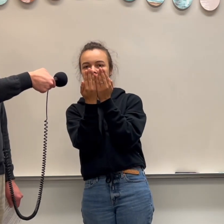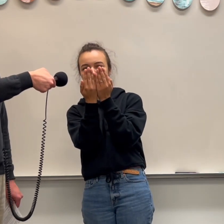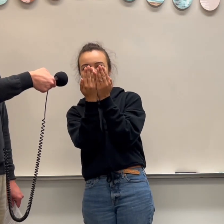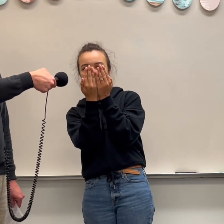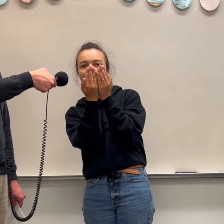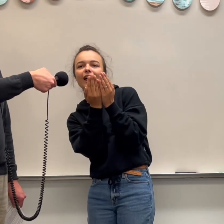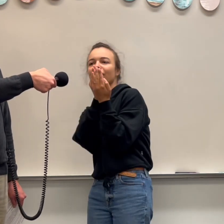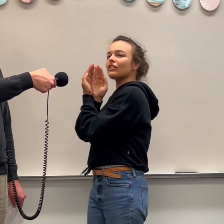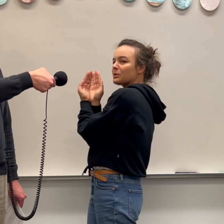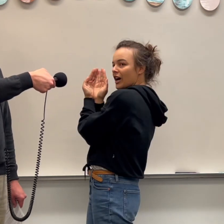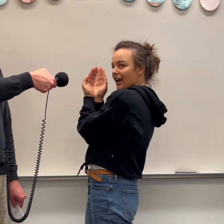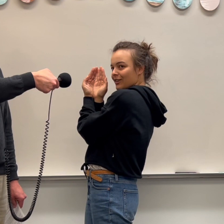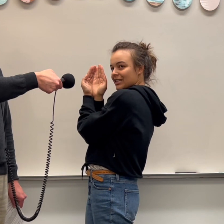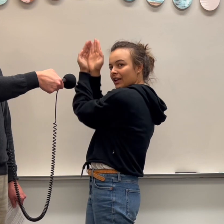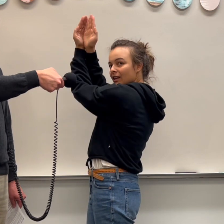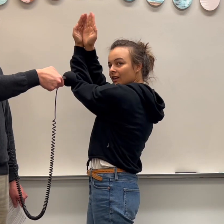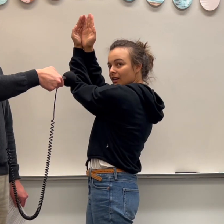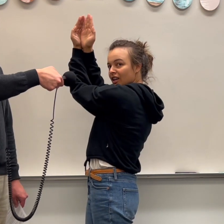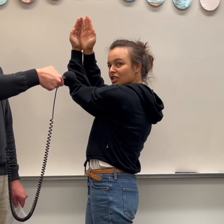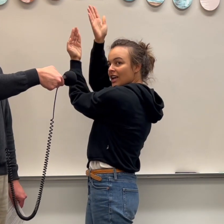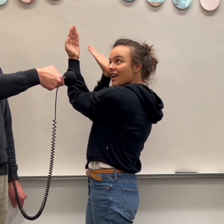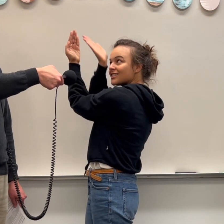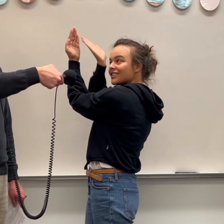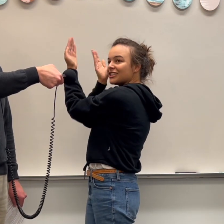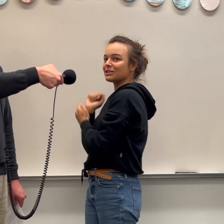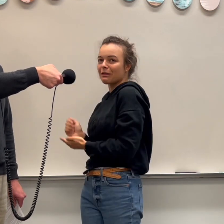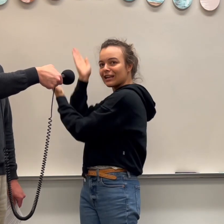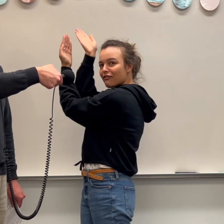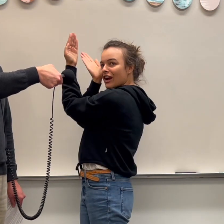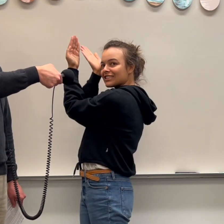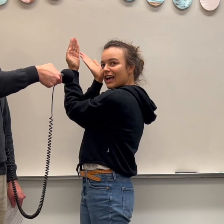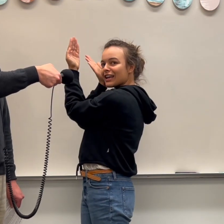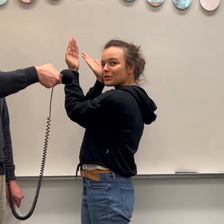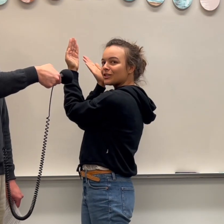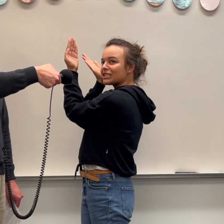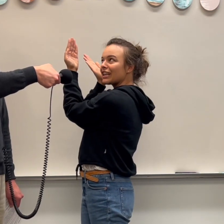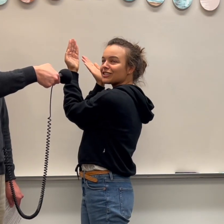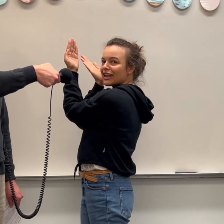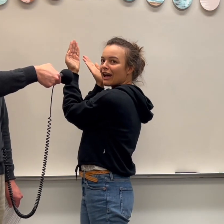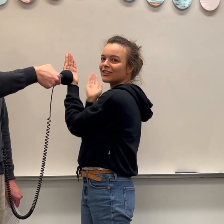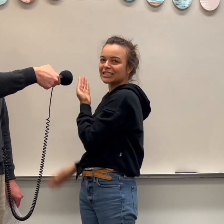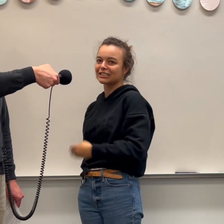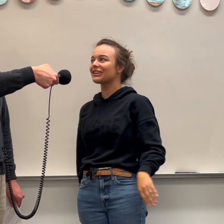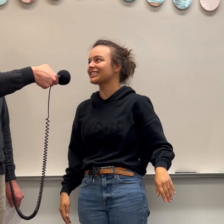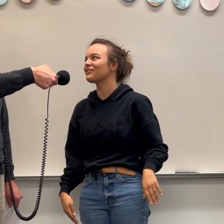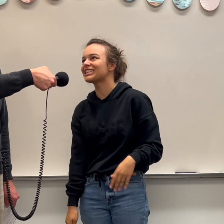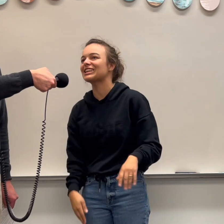students and she was like yeah and I flipped her and I was like here she is she's one of my deaf friends at high school she's in class right now she's going to show you the sign for tick